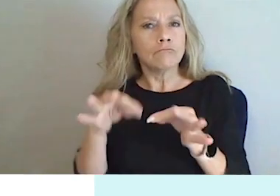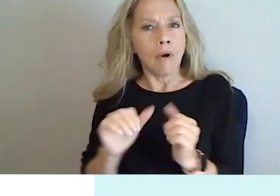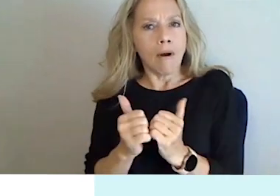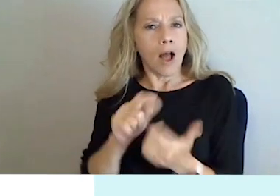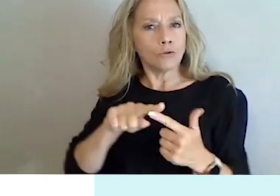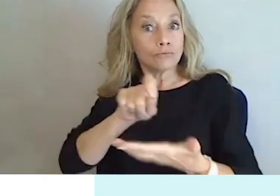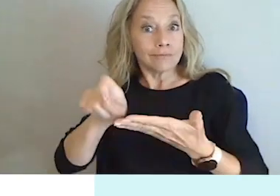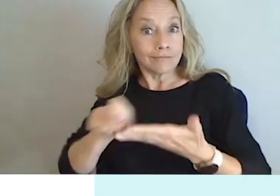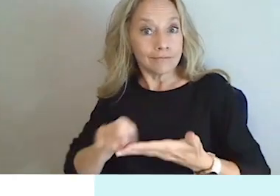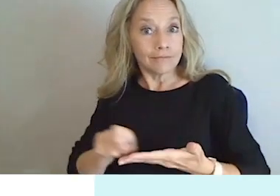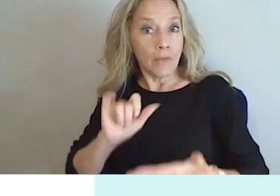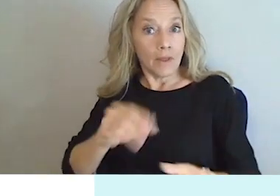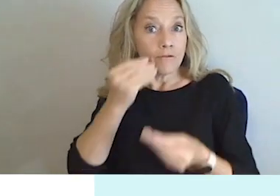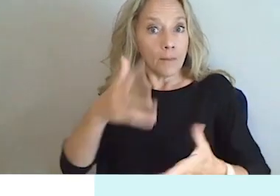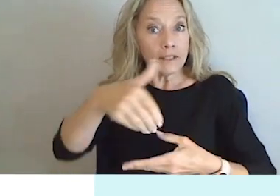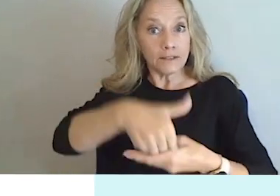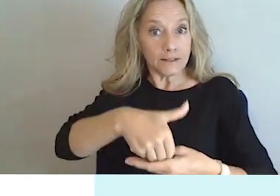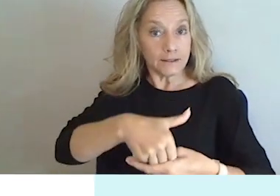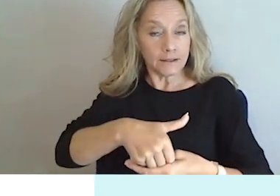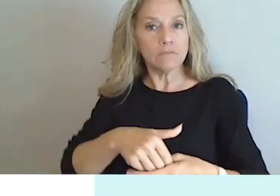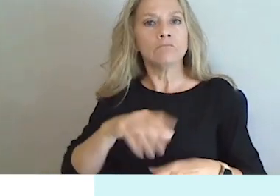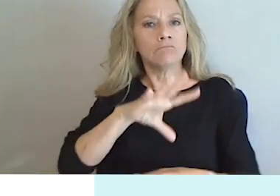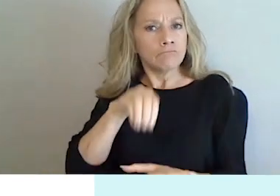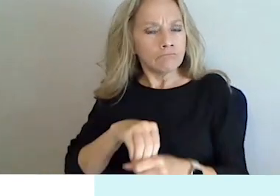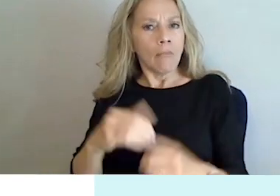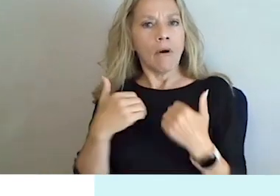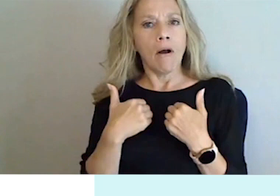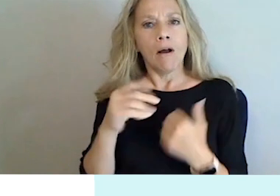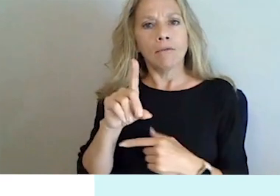packet. It will also mention information or documents you may need to have on hand.